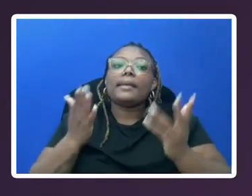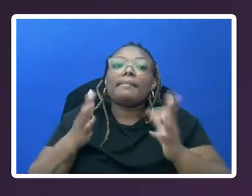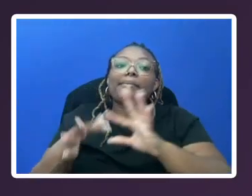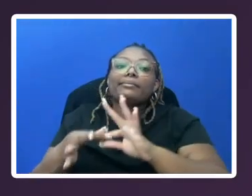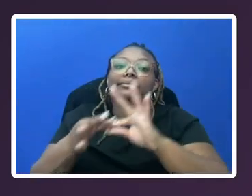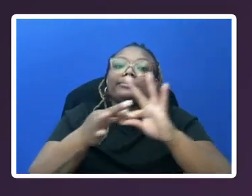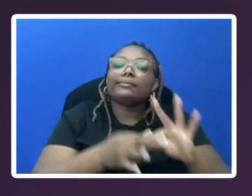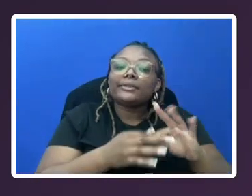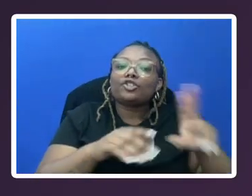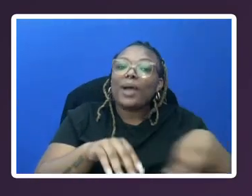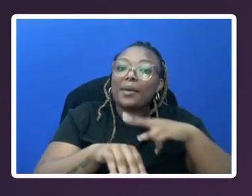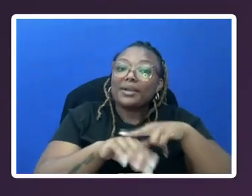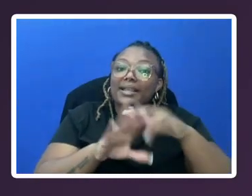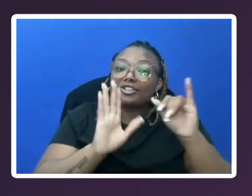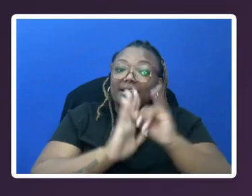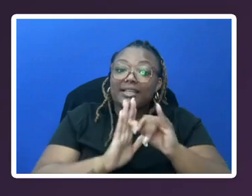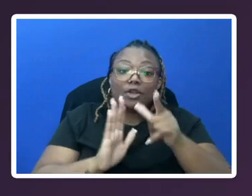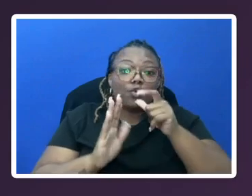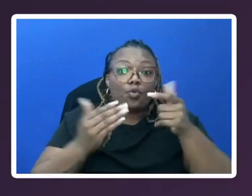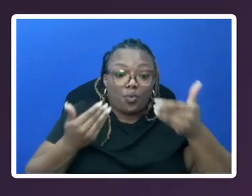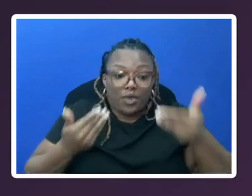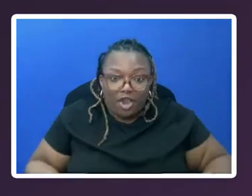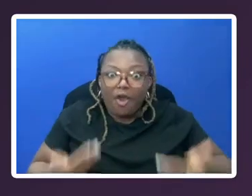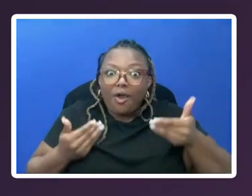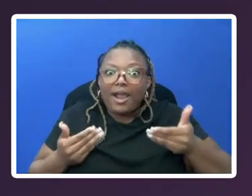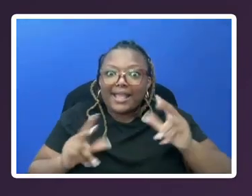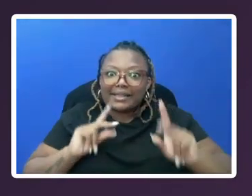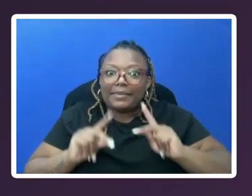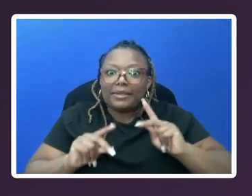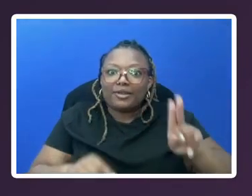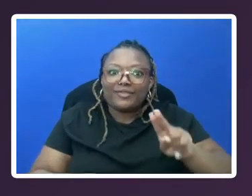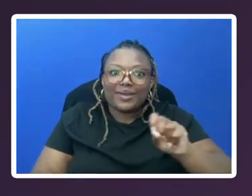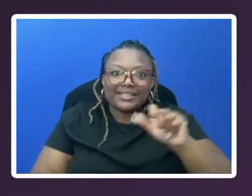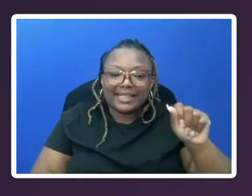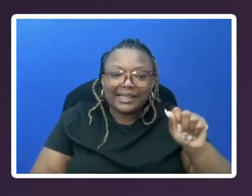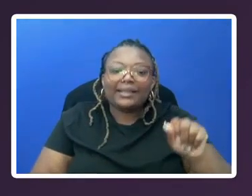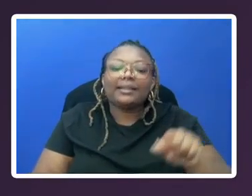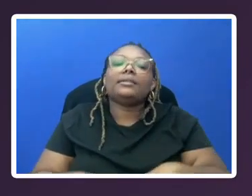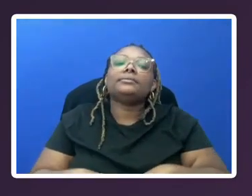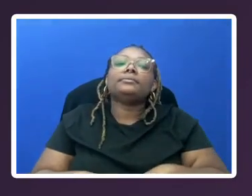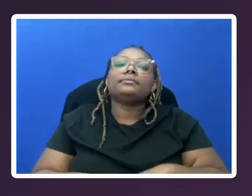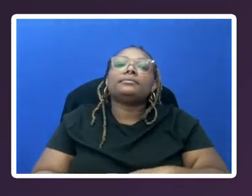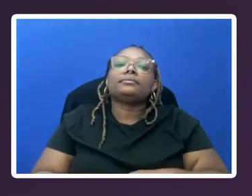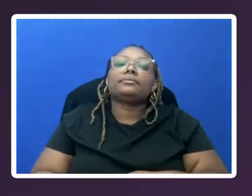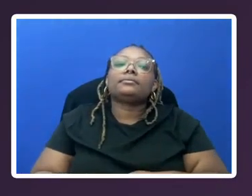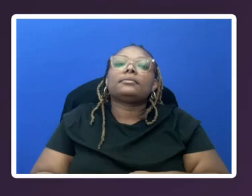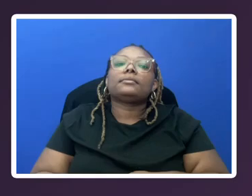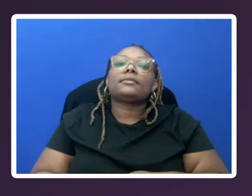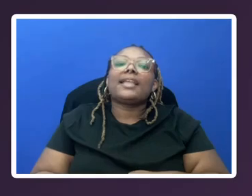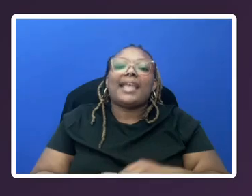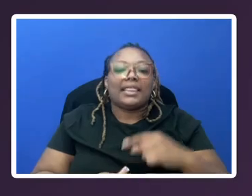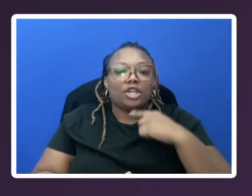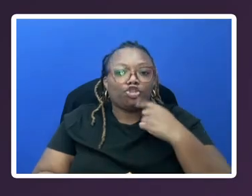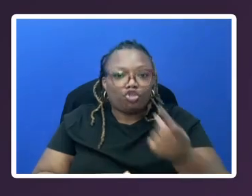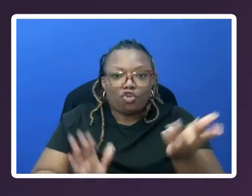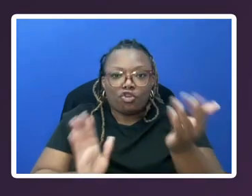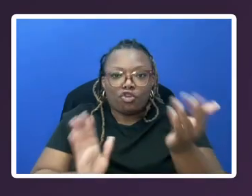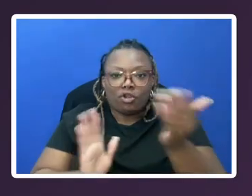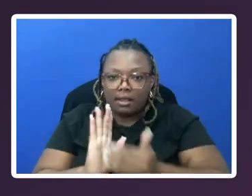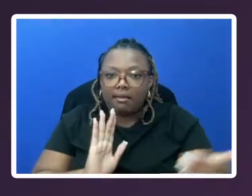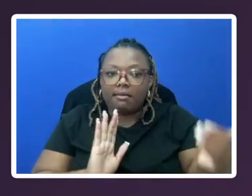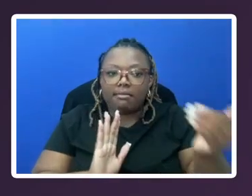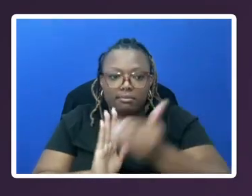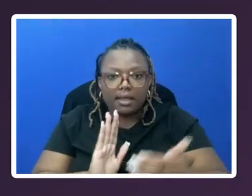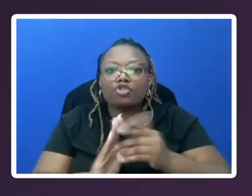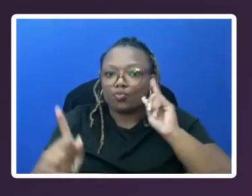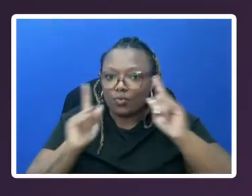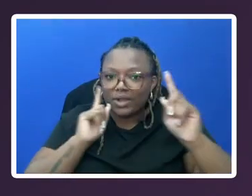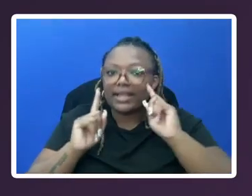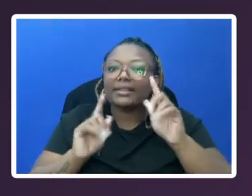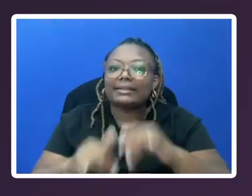who we think we are, and they're retold again and again. Do you have anything to add, Yadira?